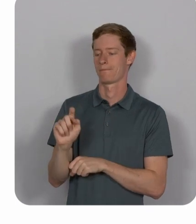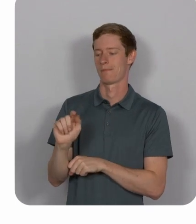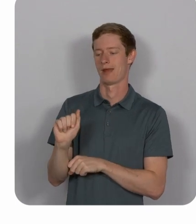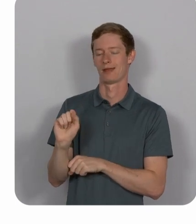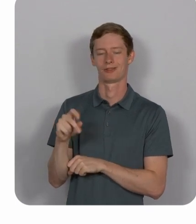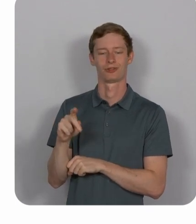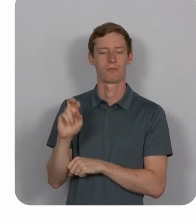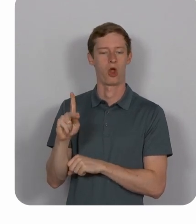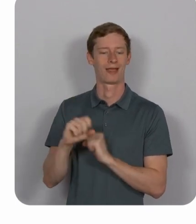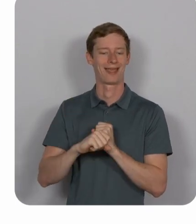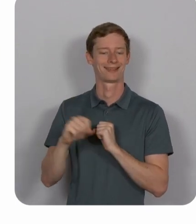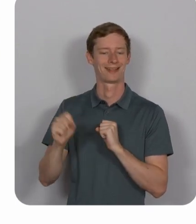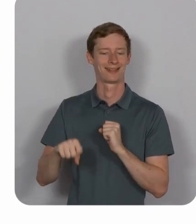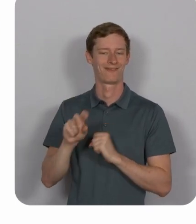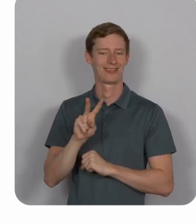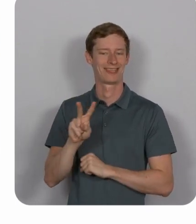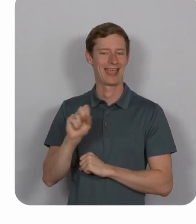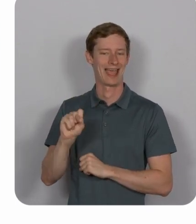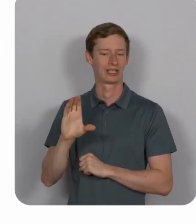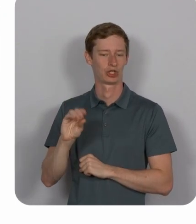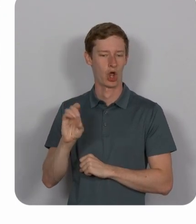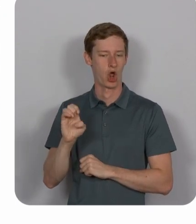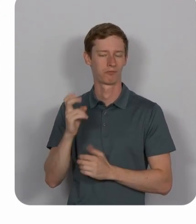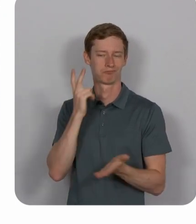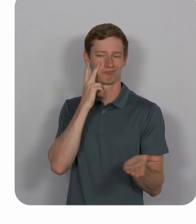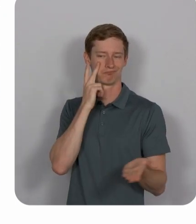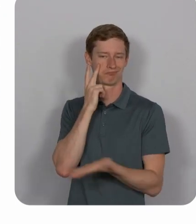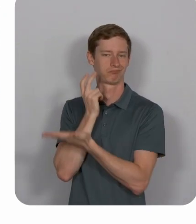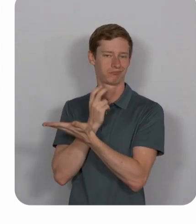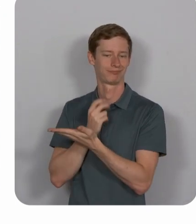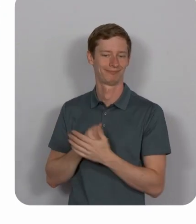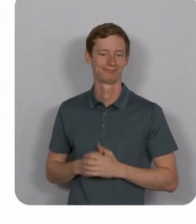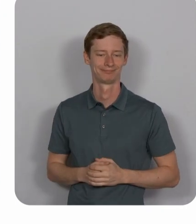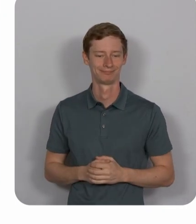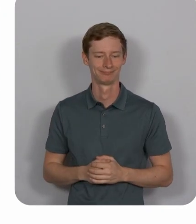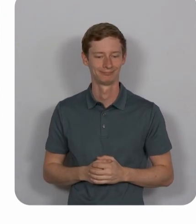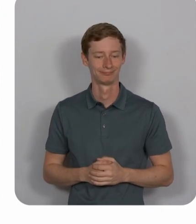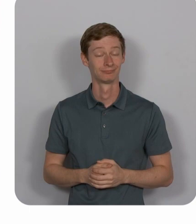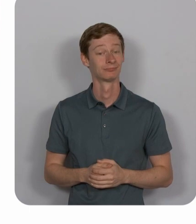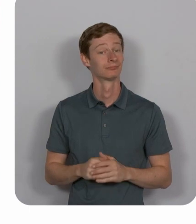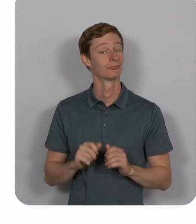Let’s see how that works. To enter the debug mode,